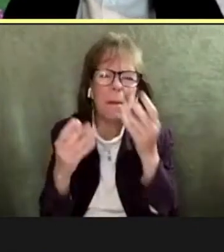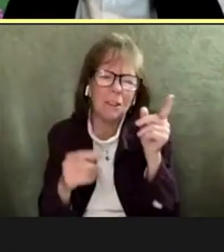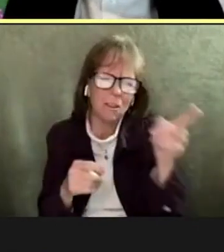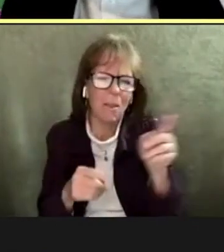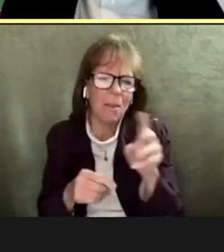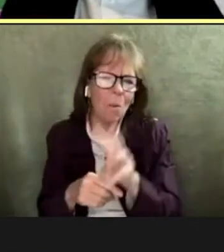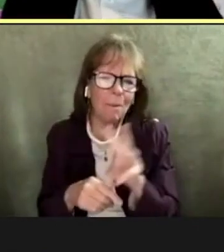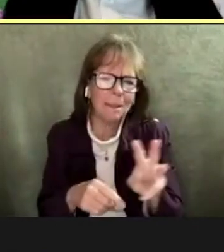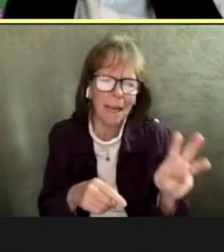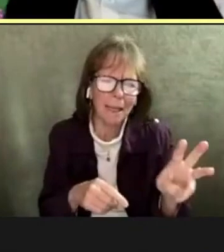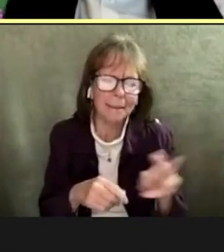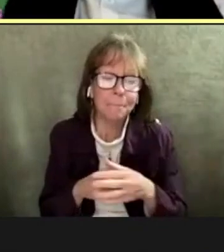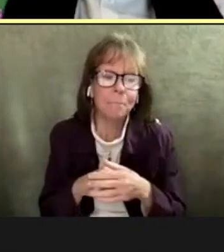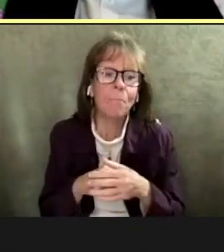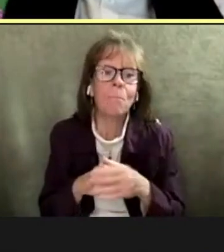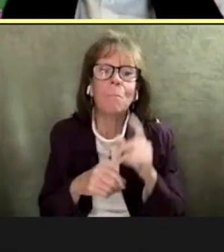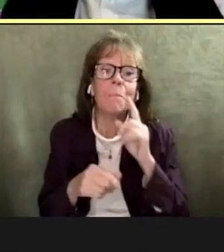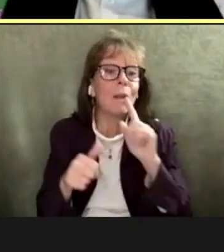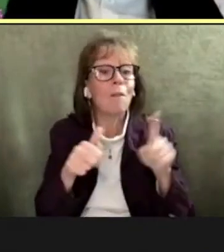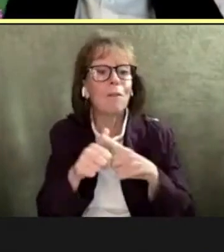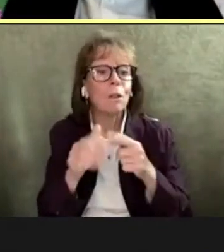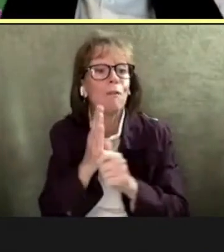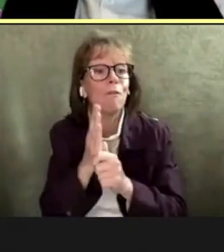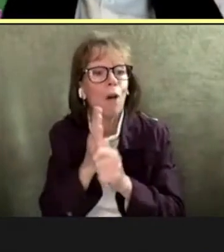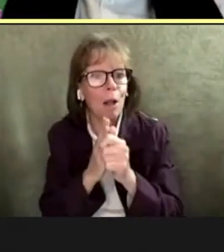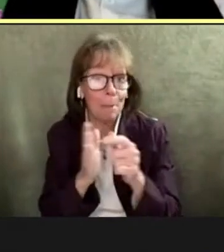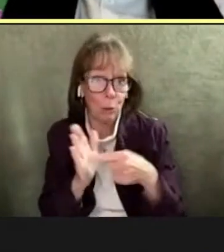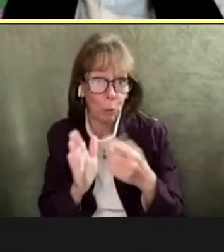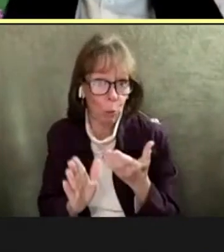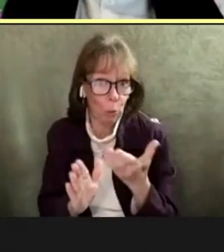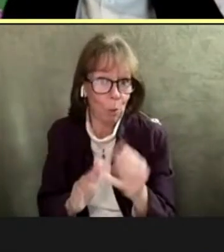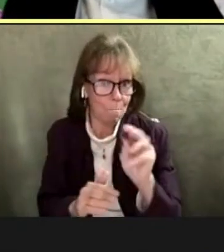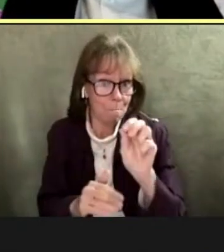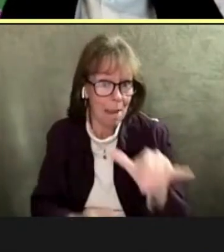their website, for the first volume submissions are due May 21st.